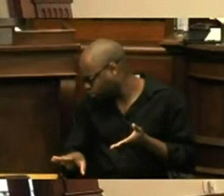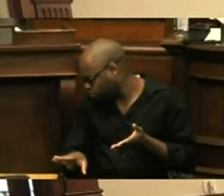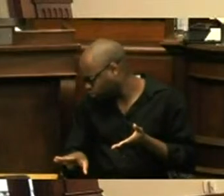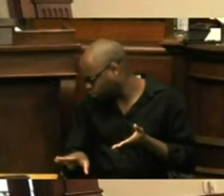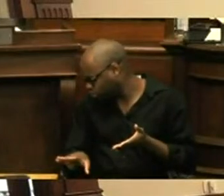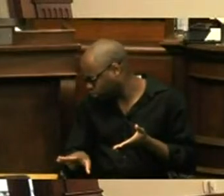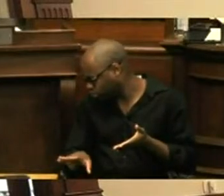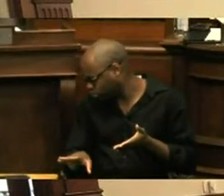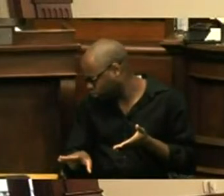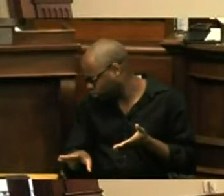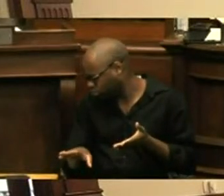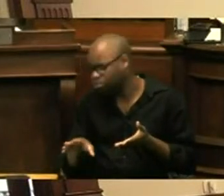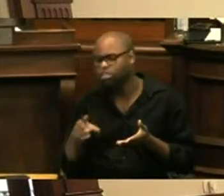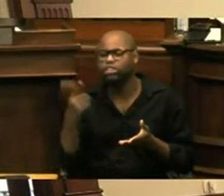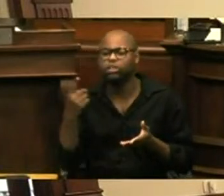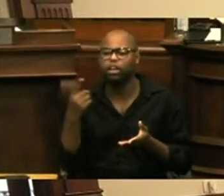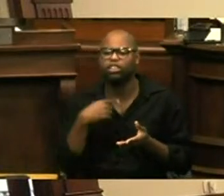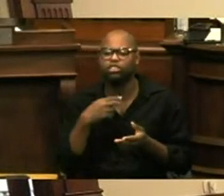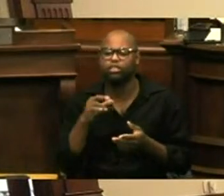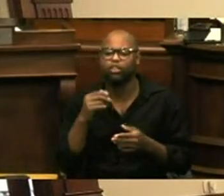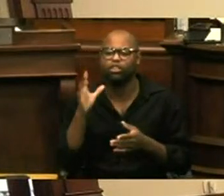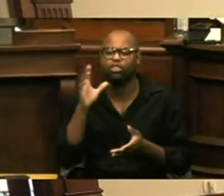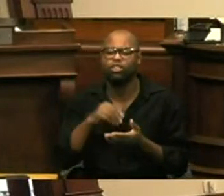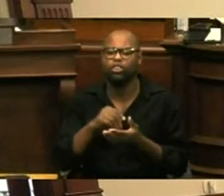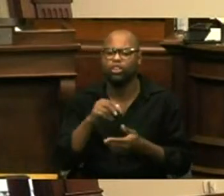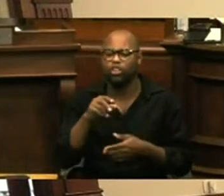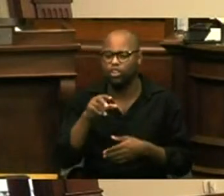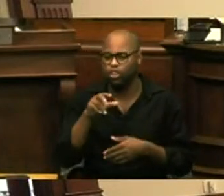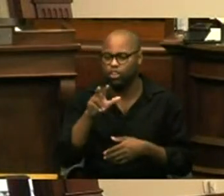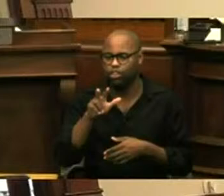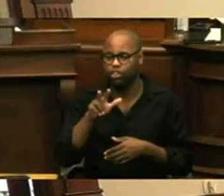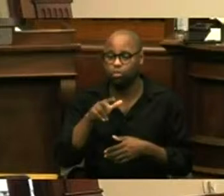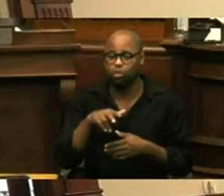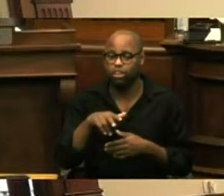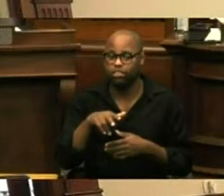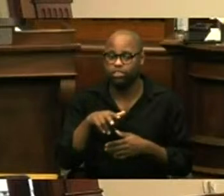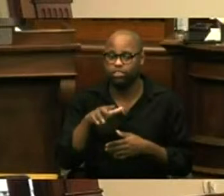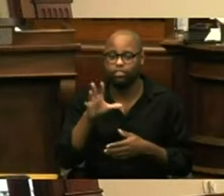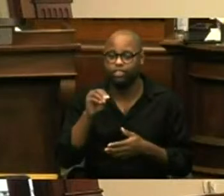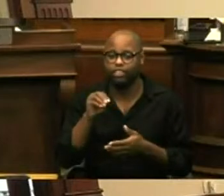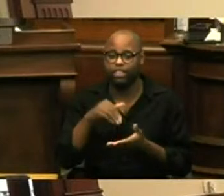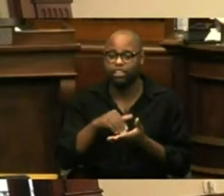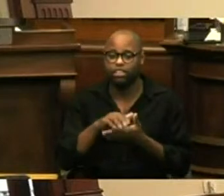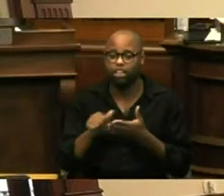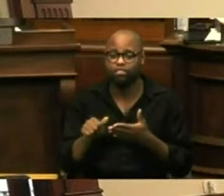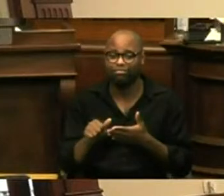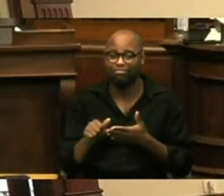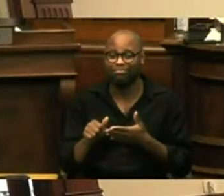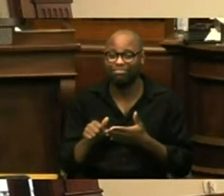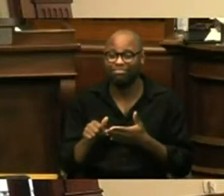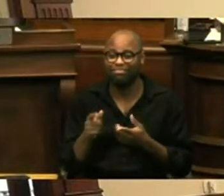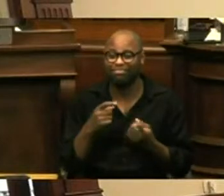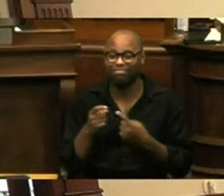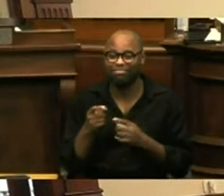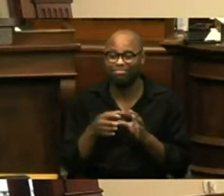contract to exclude southwest area Neighborhood Association as